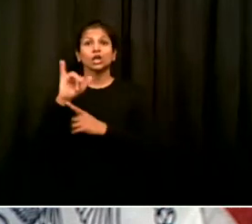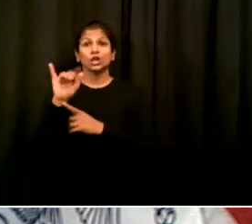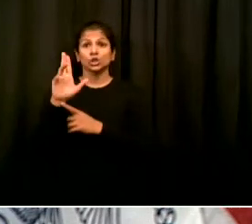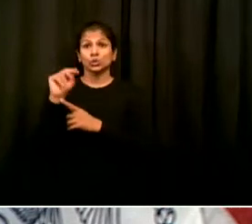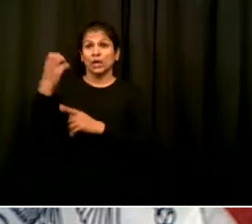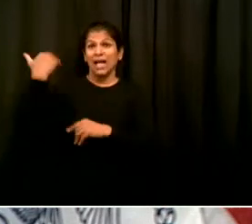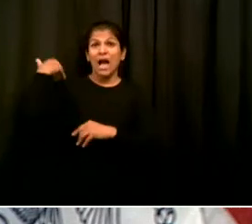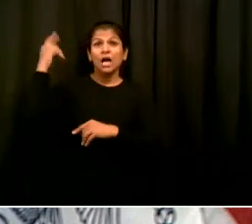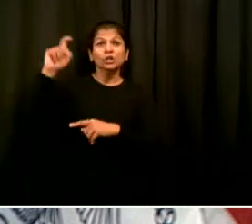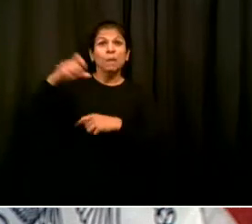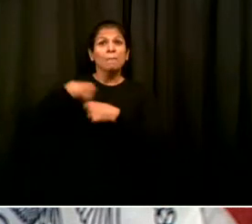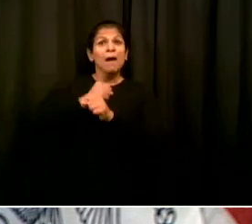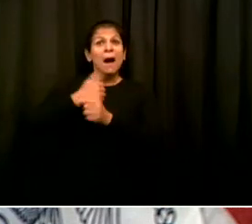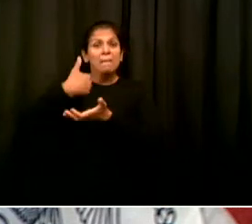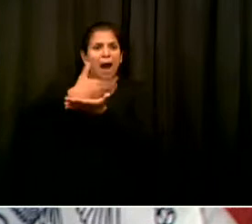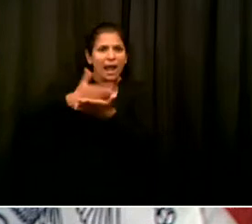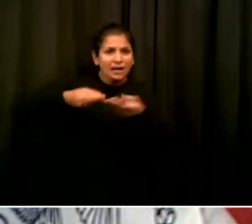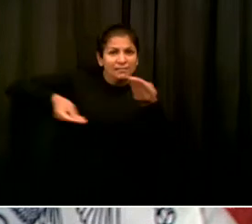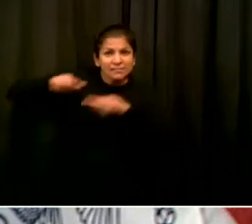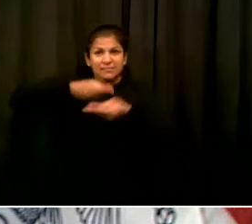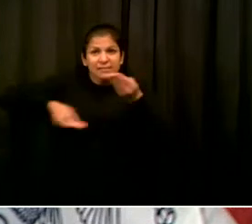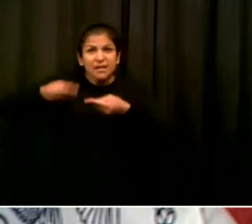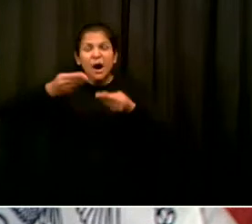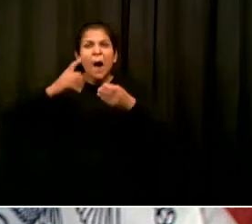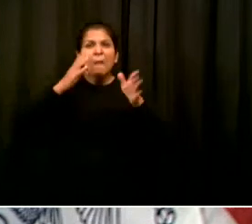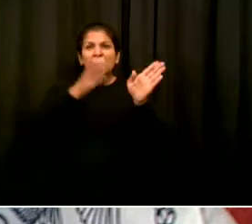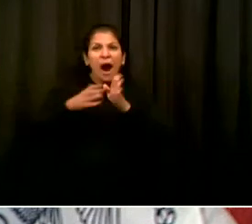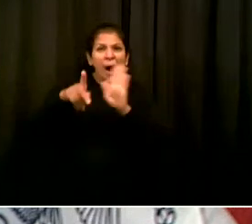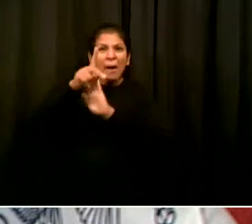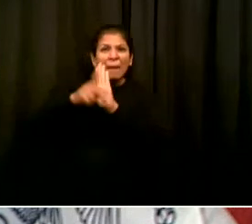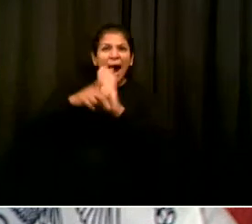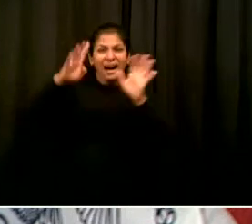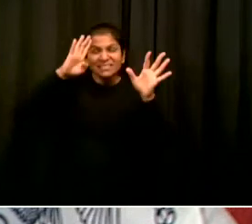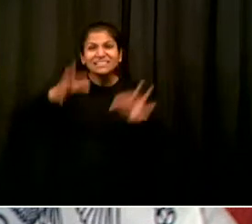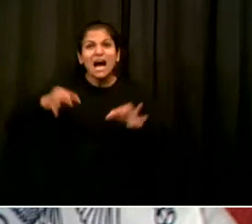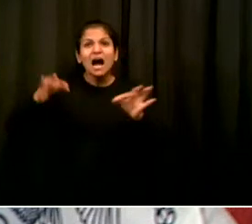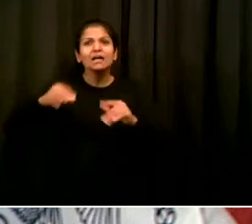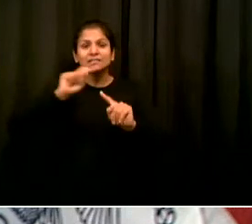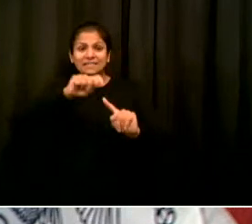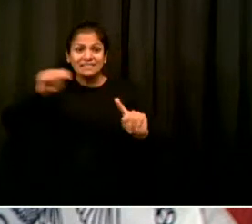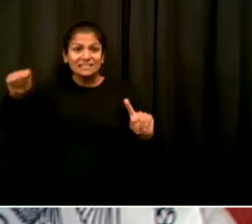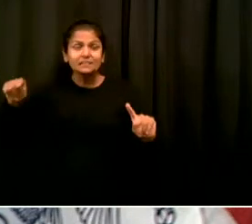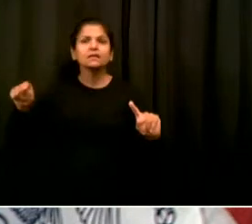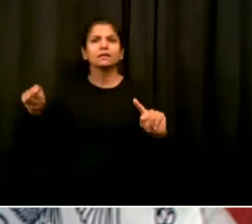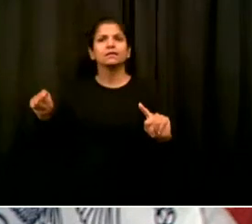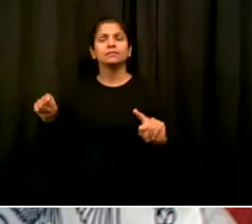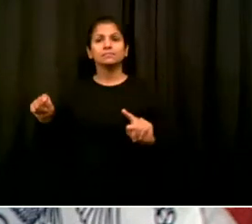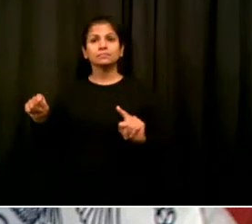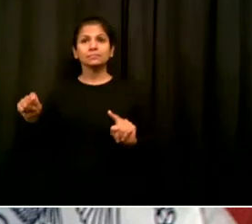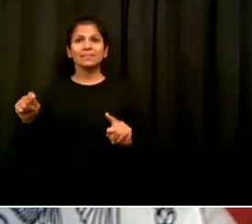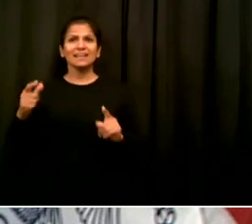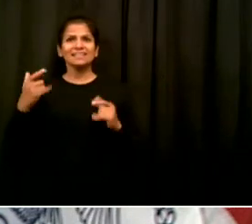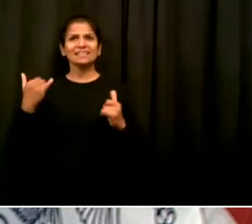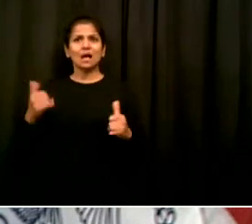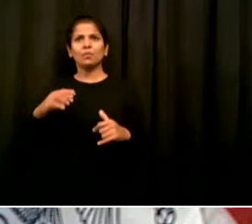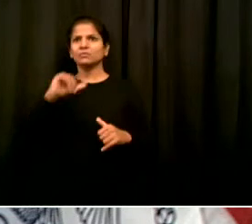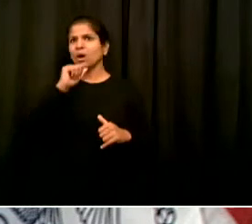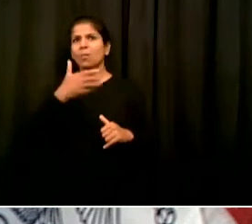HAD BEEN MADE BECAUSUSOE F F THE